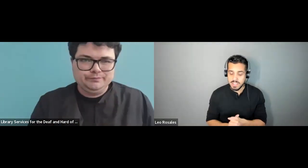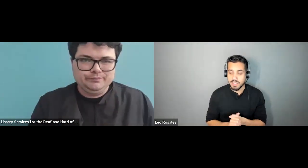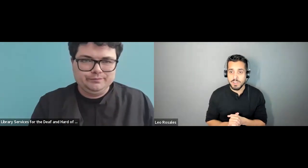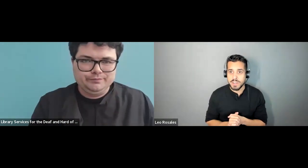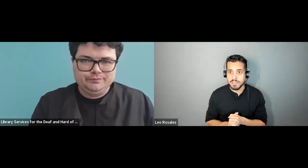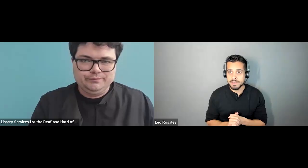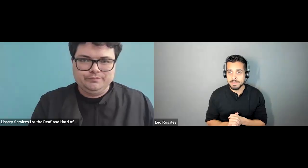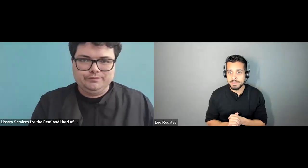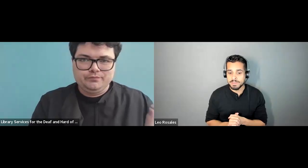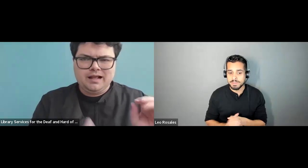He's on the floor now.